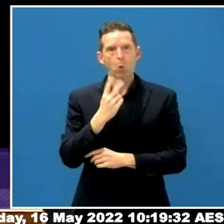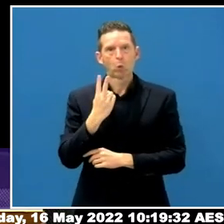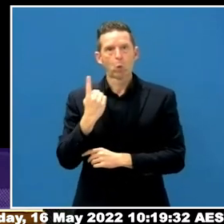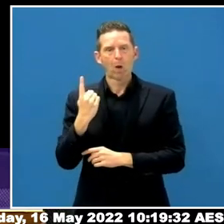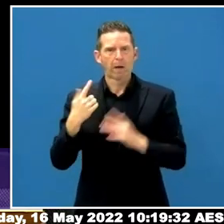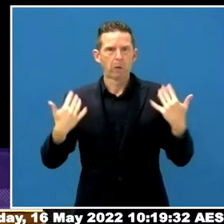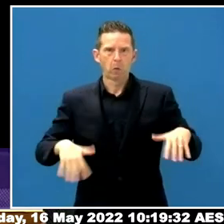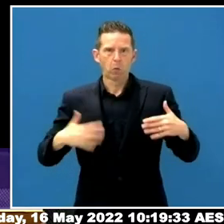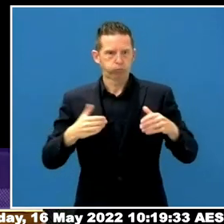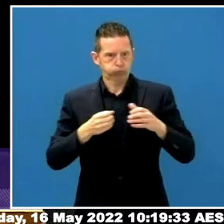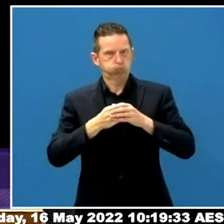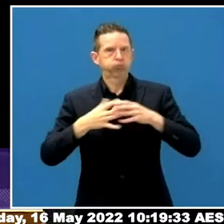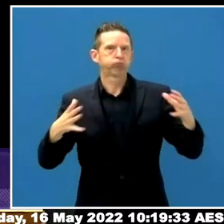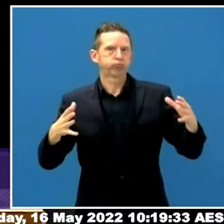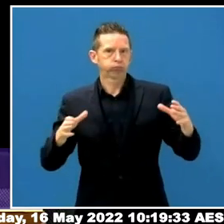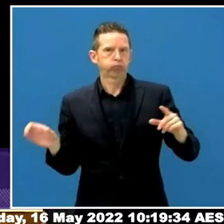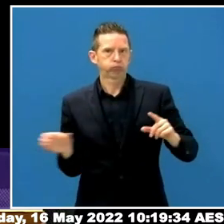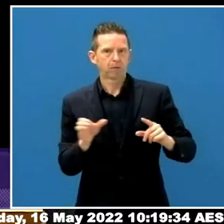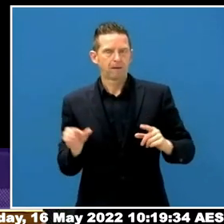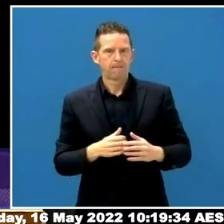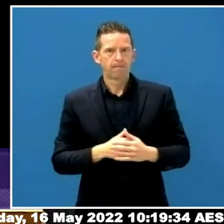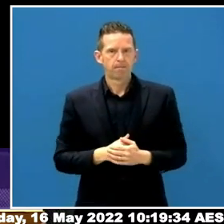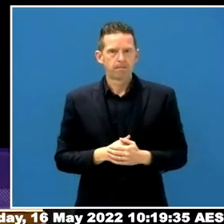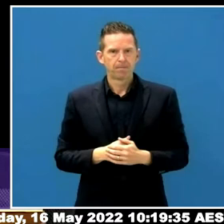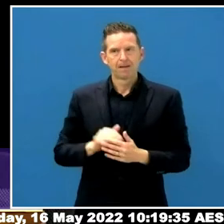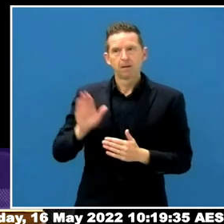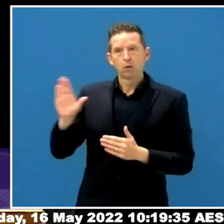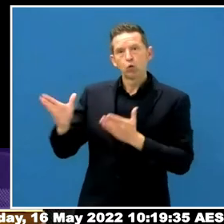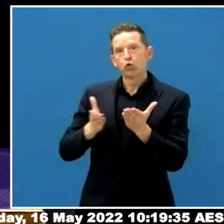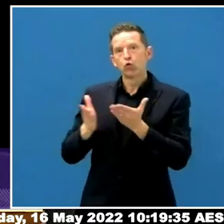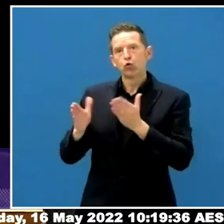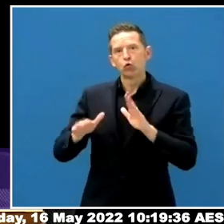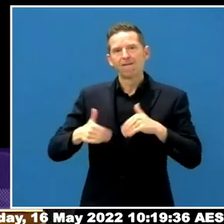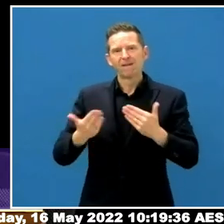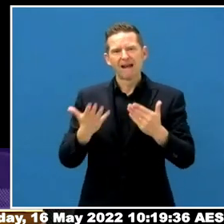The service provided by Afford includes supported accommodation services, that is,